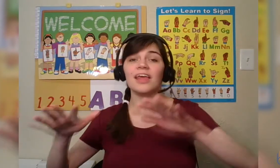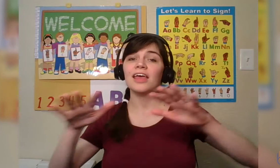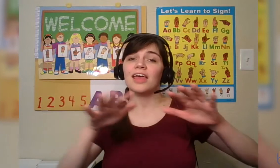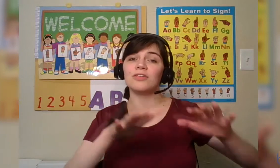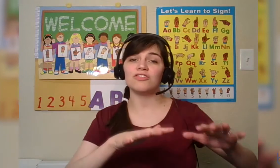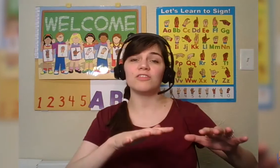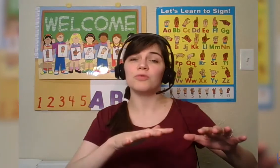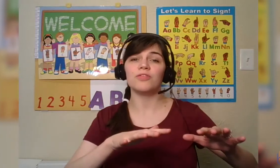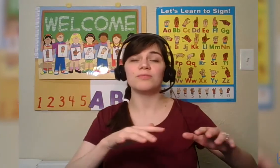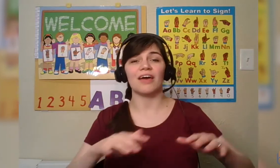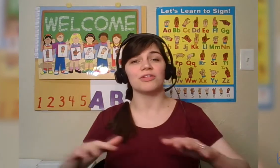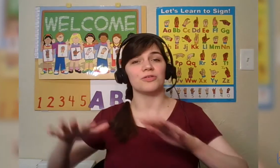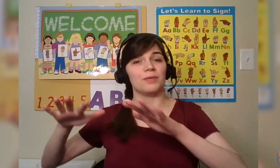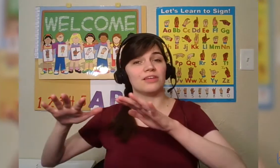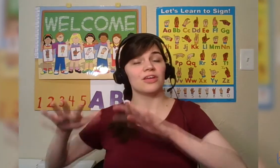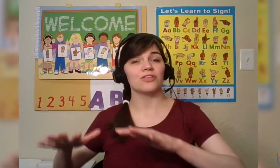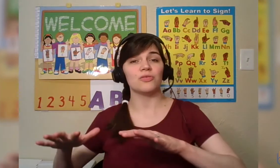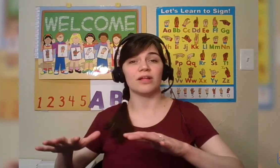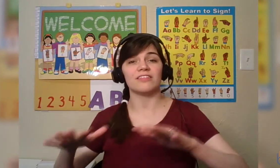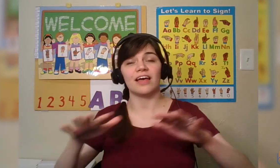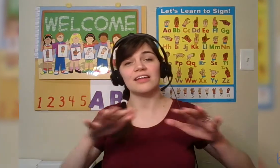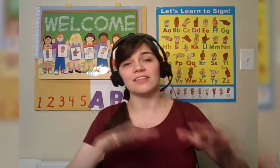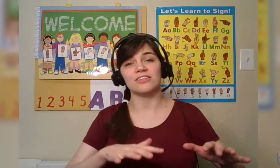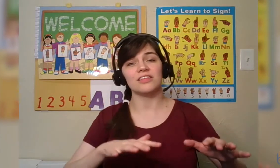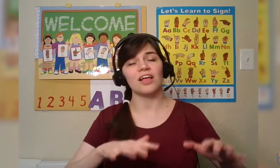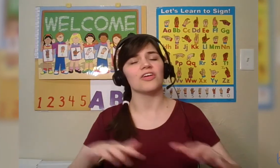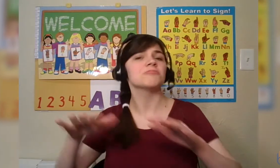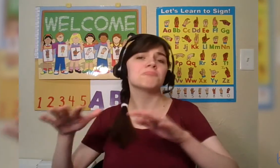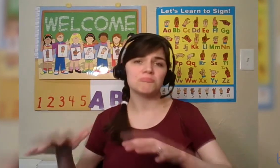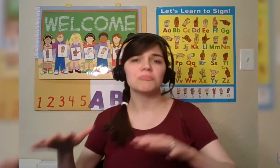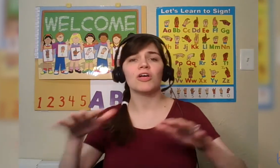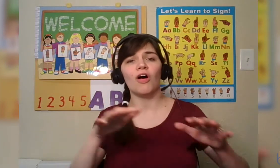just move them down a little bit to one side and then to the other. Calm.